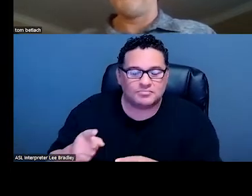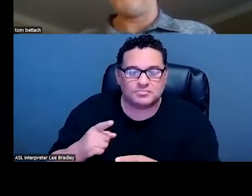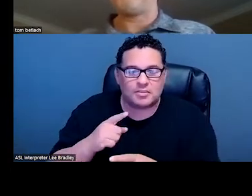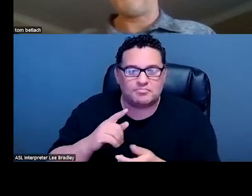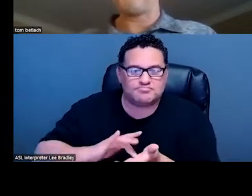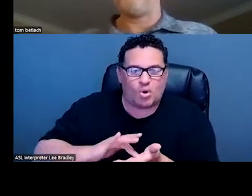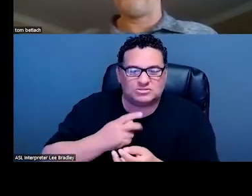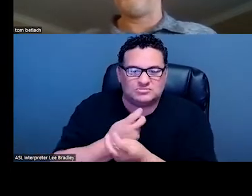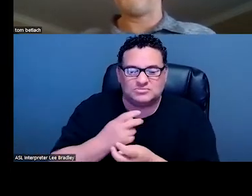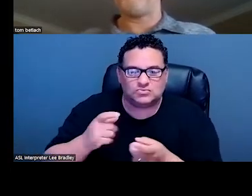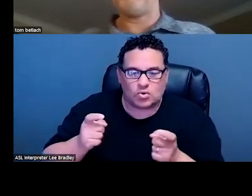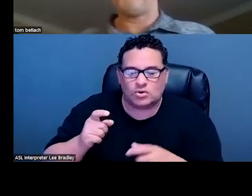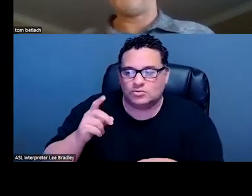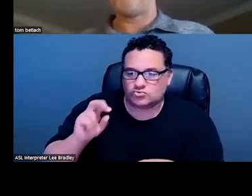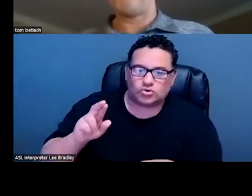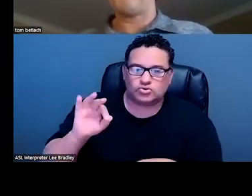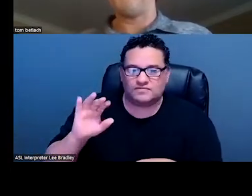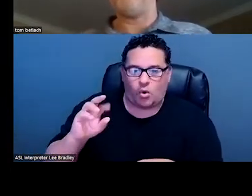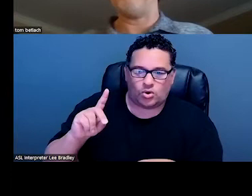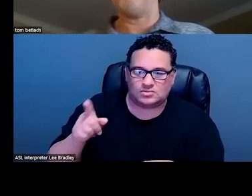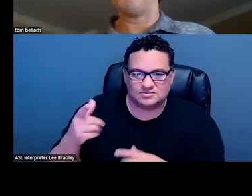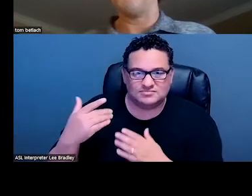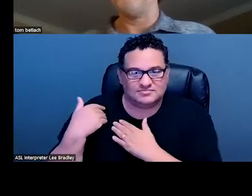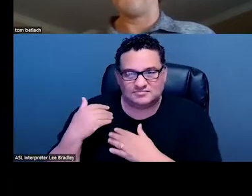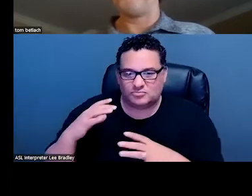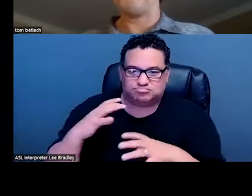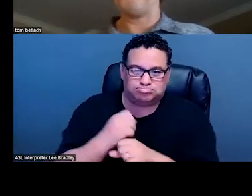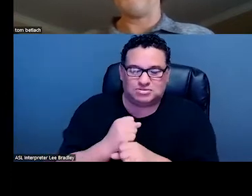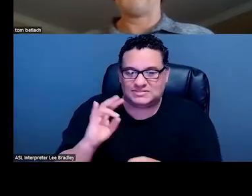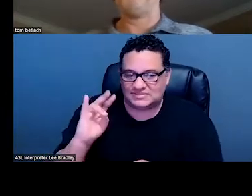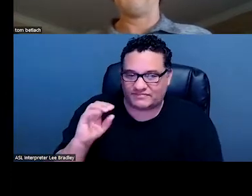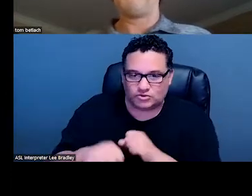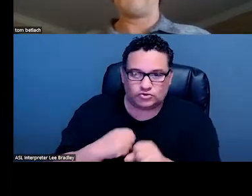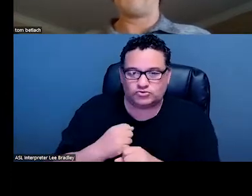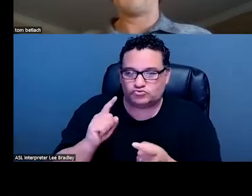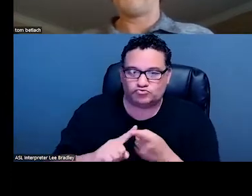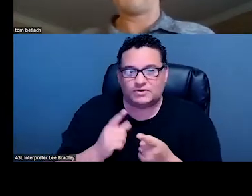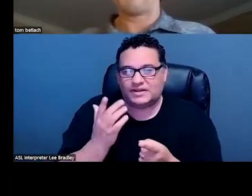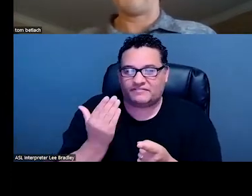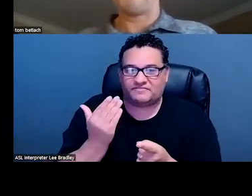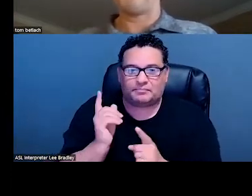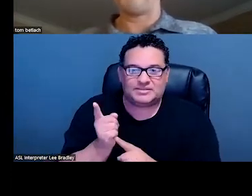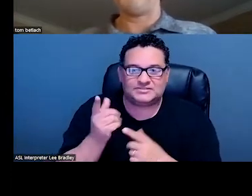HAS THE TASK OF BOILING 70 YEARS TO 15 MINUTES TO LOOK AT WHAT HAS TRANSPIRED AS IT RELATE